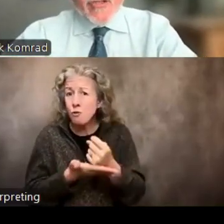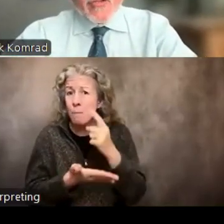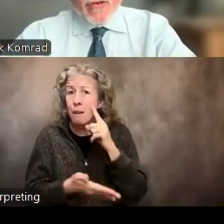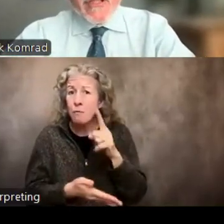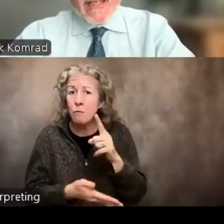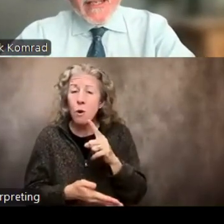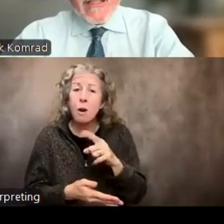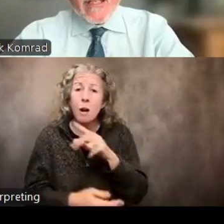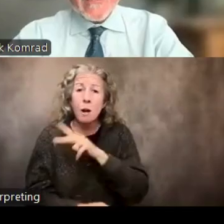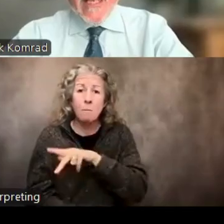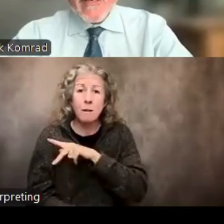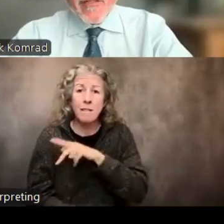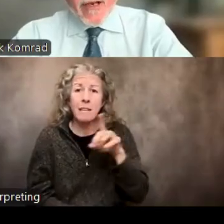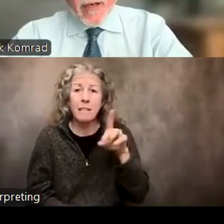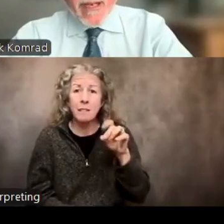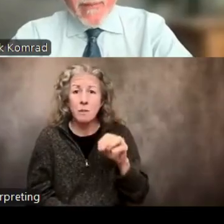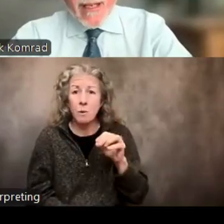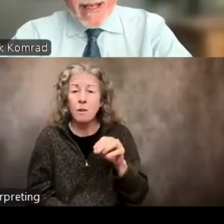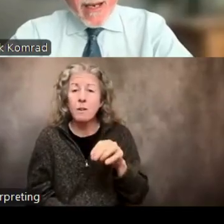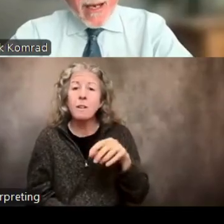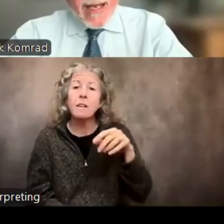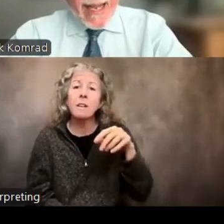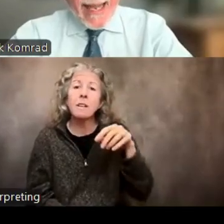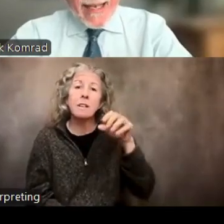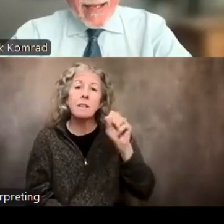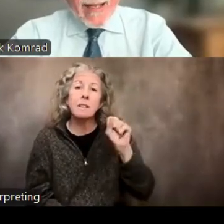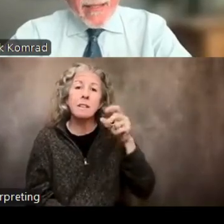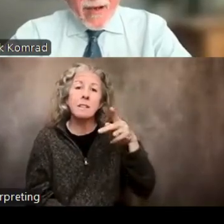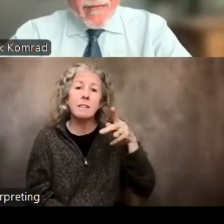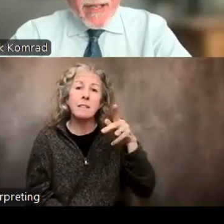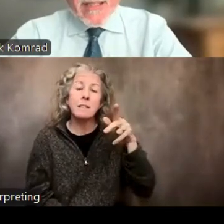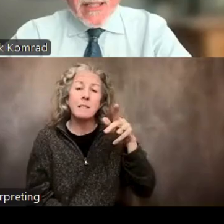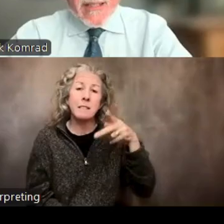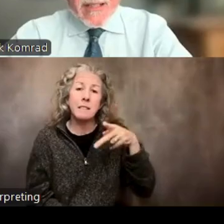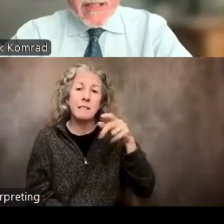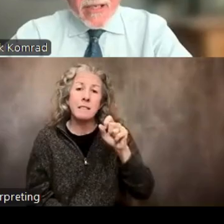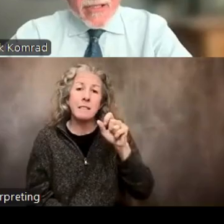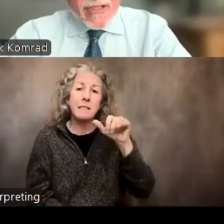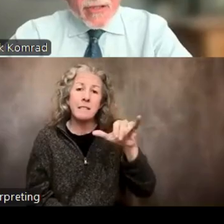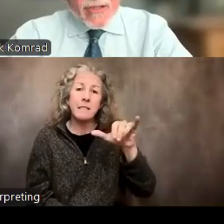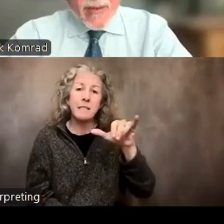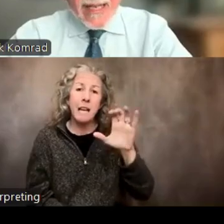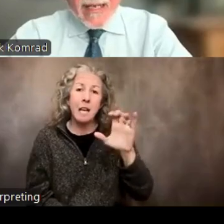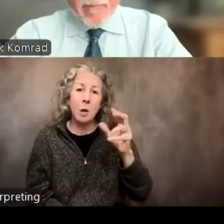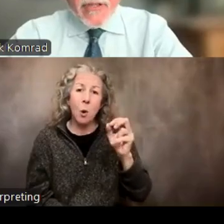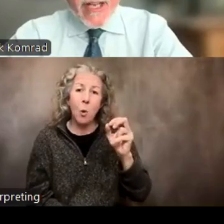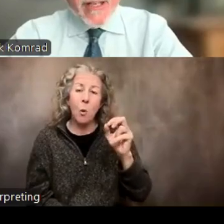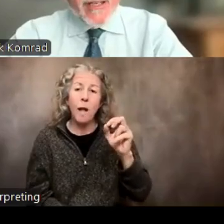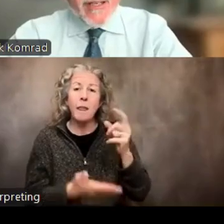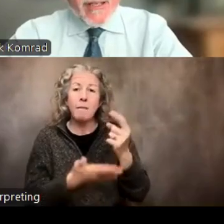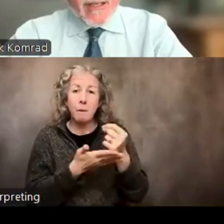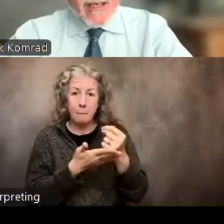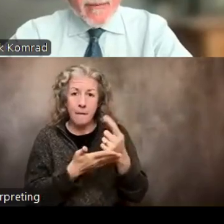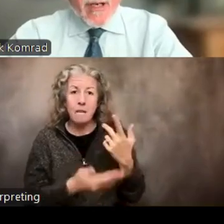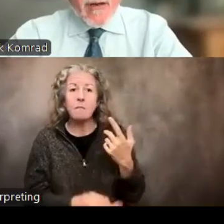disorders is psychotherapy, and of these 66 patients, the 28% of